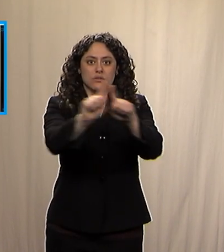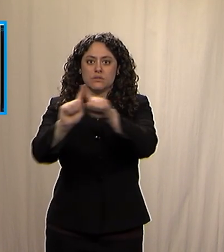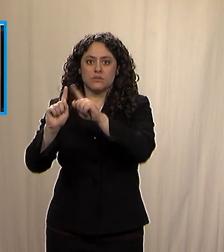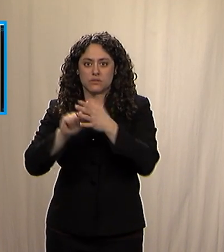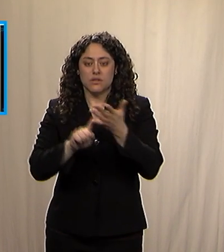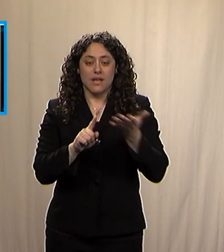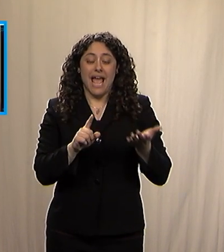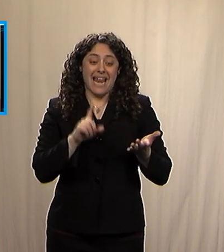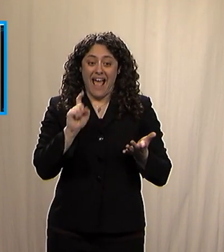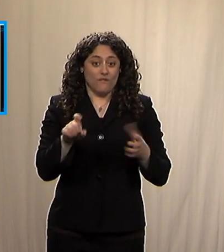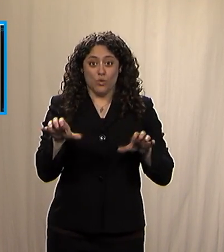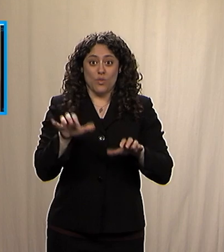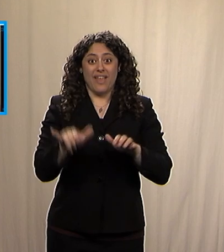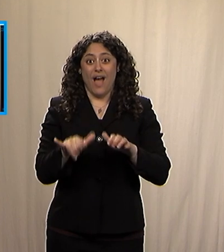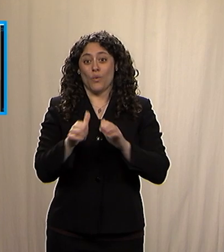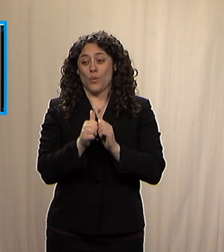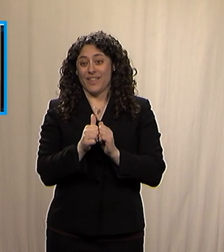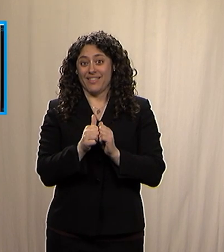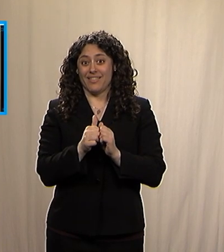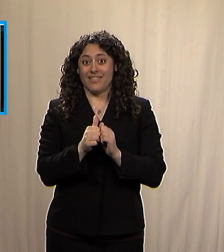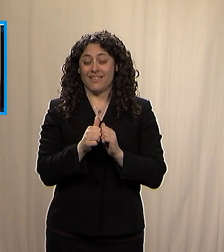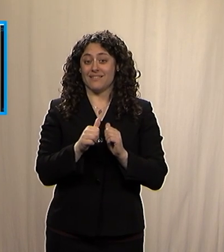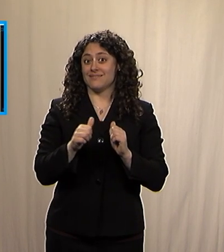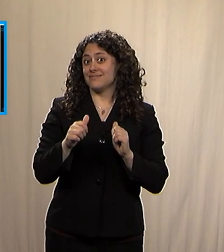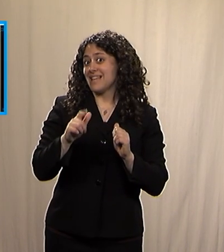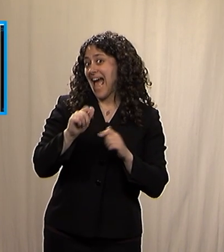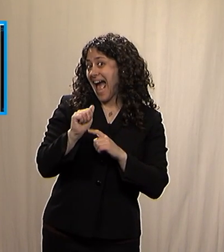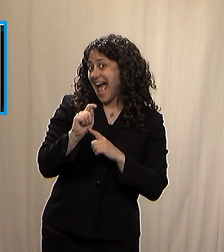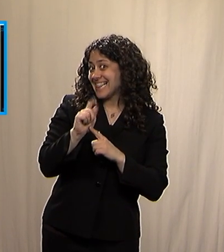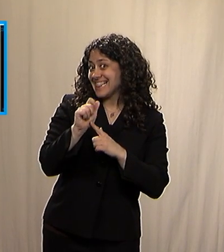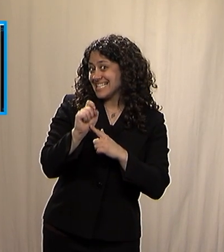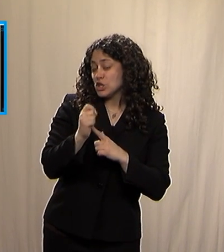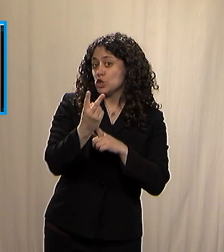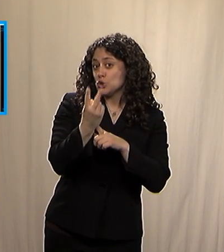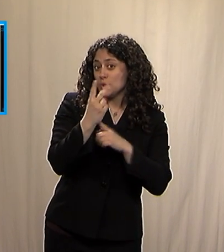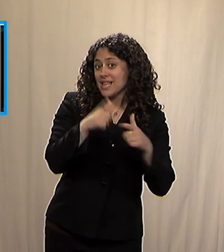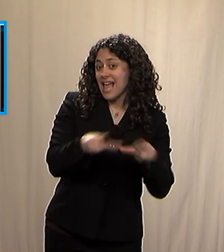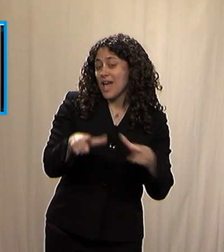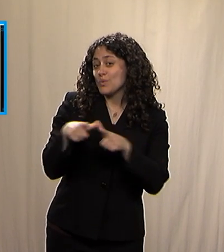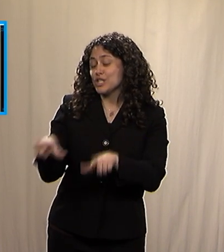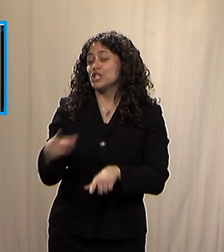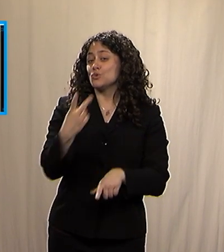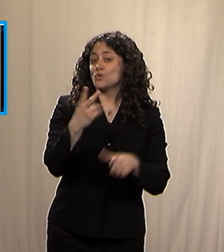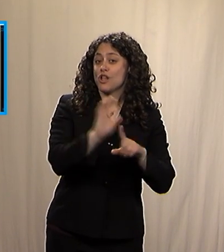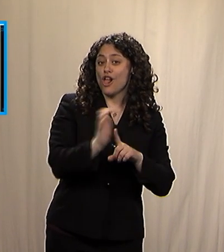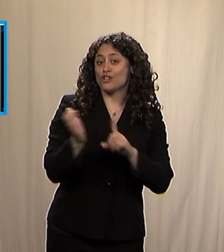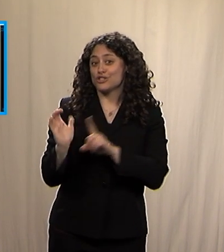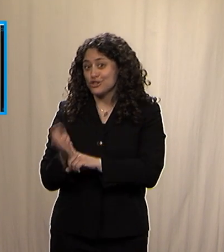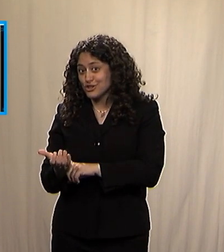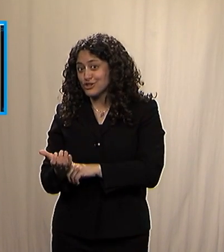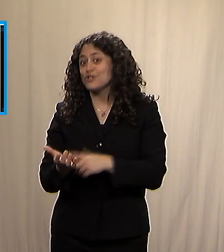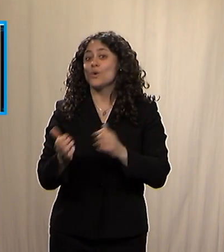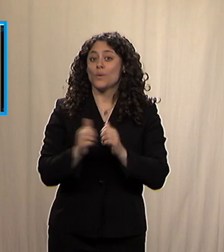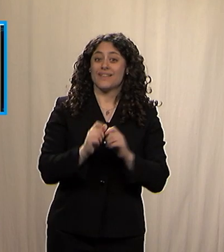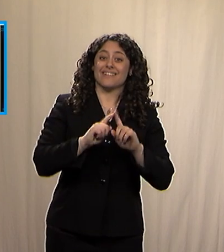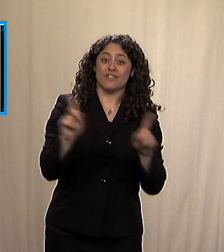and at least two languages and two cultures. Someone did actually ask about, sorry I might have missed it.